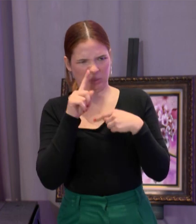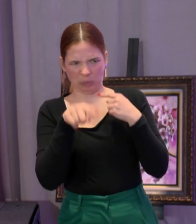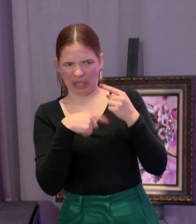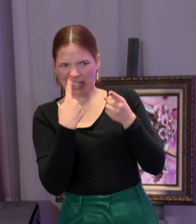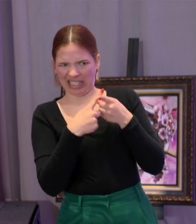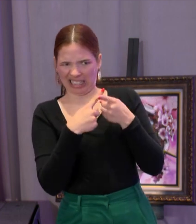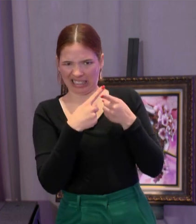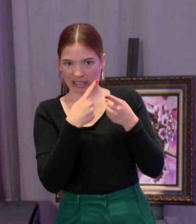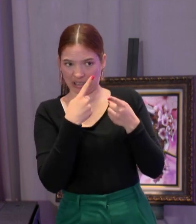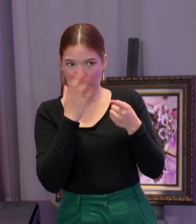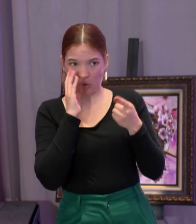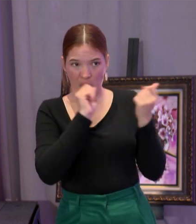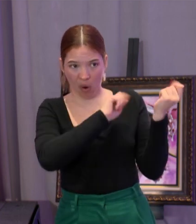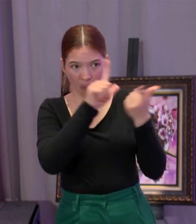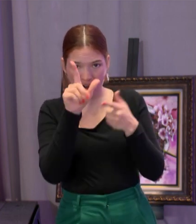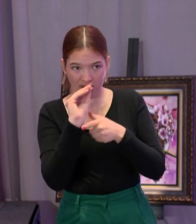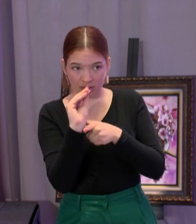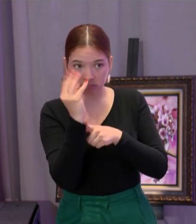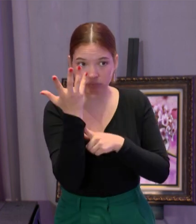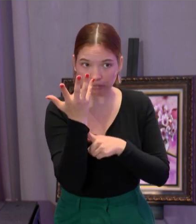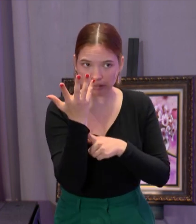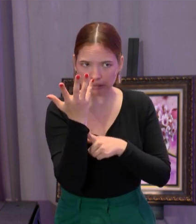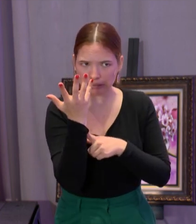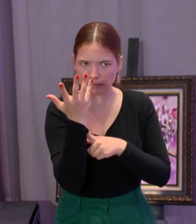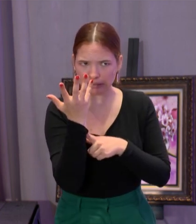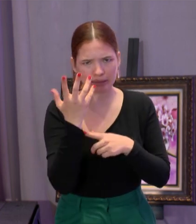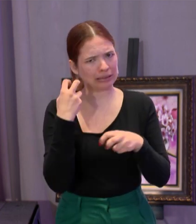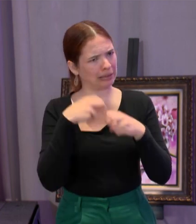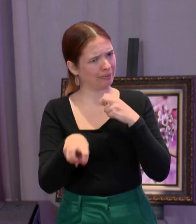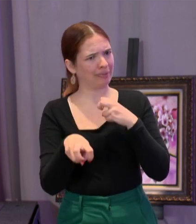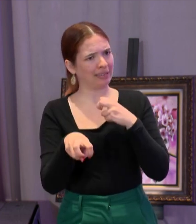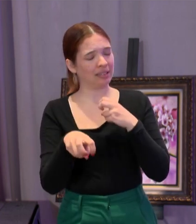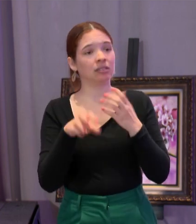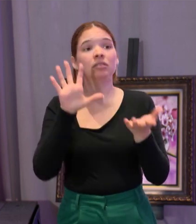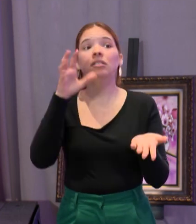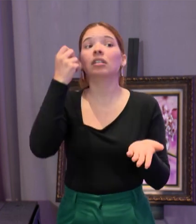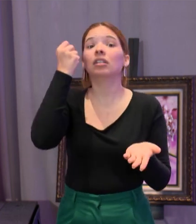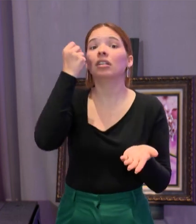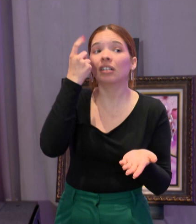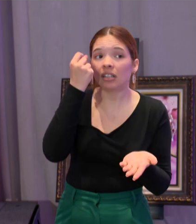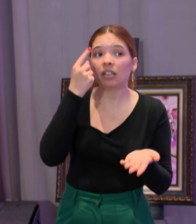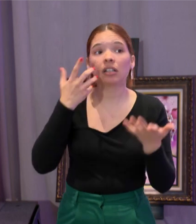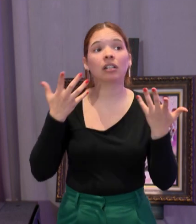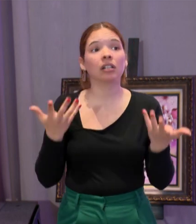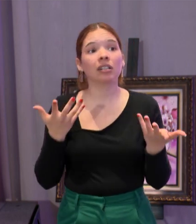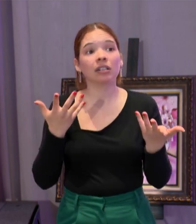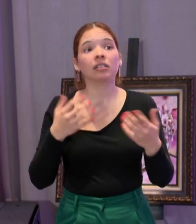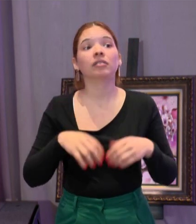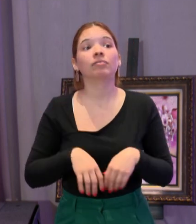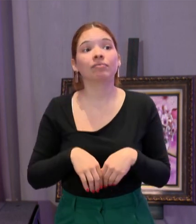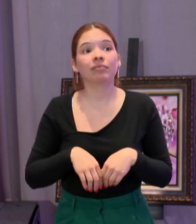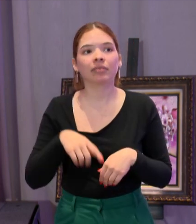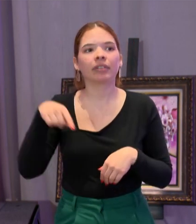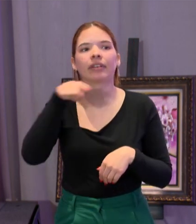DUE TO THE WARMER THAN AVERAGE TEMPERATURES, THE TREES NEVER REACHED THEIR WINTER DORMANCY, WHICH IS THE STARTING POINT FOR